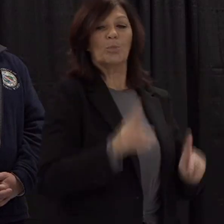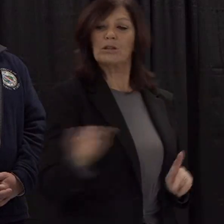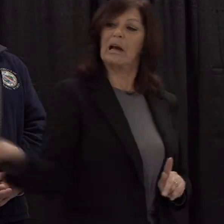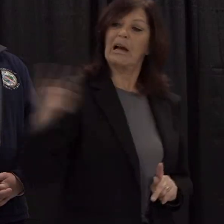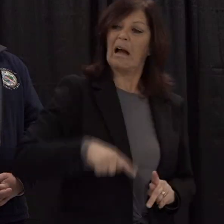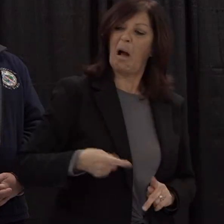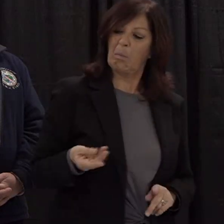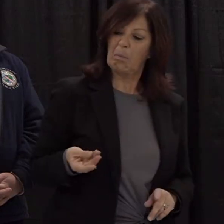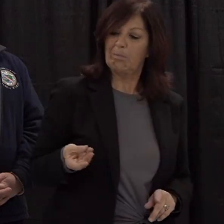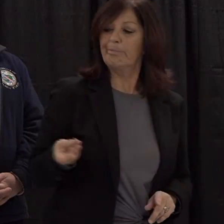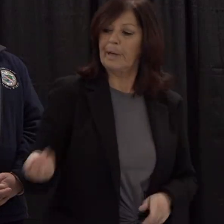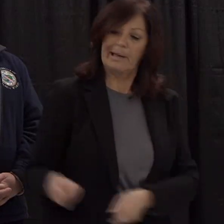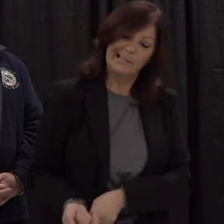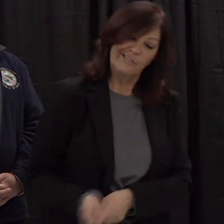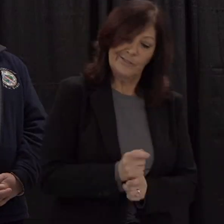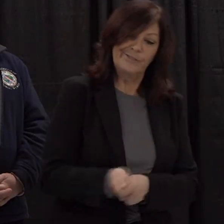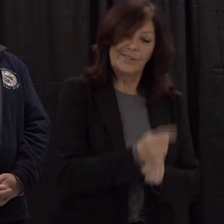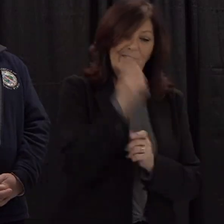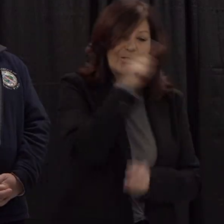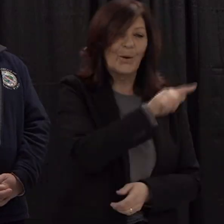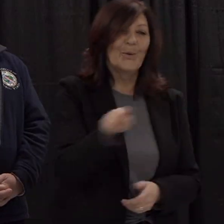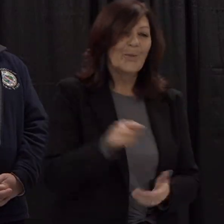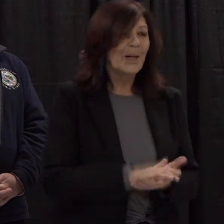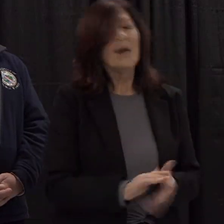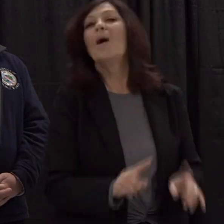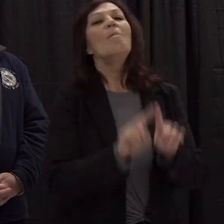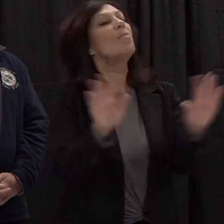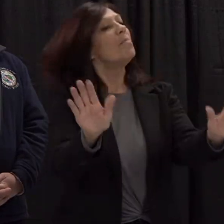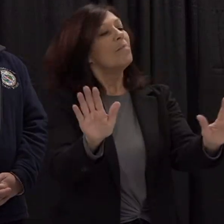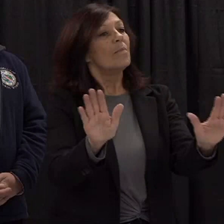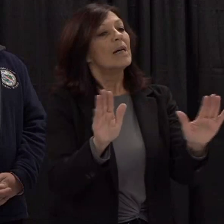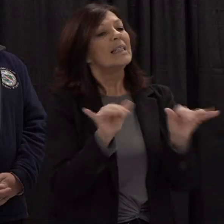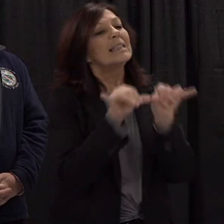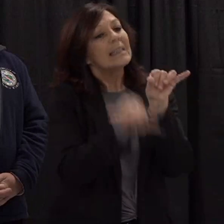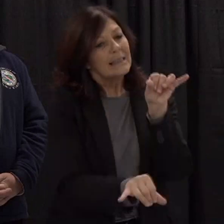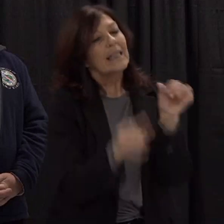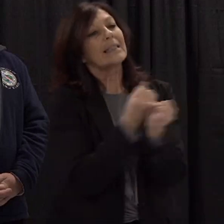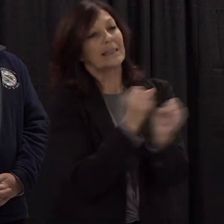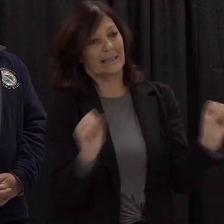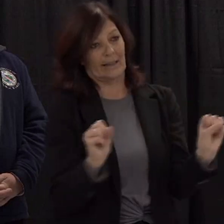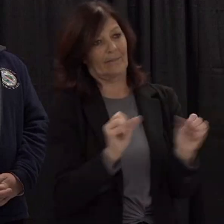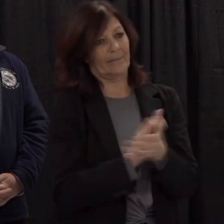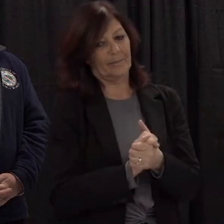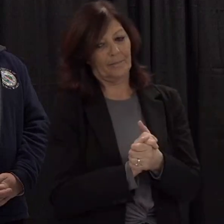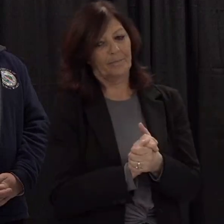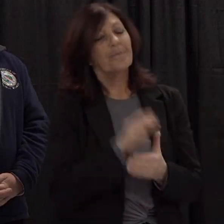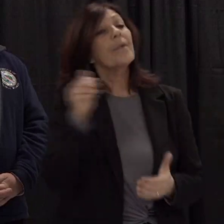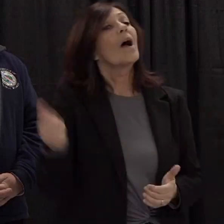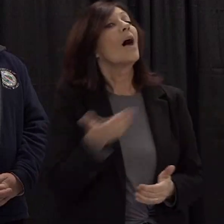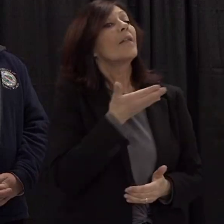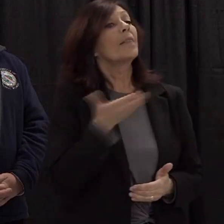give them a few bucks and they can clear your driveway. But we really want to stay safe. Another thing that we really